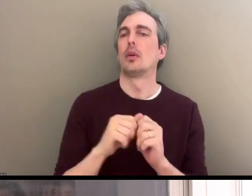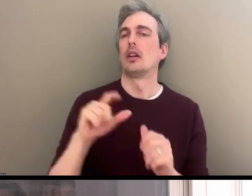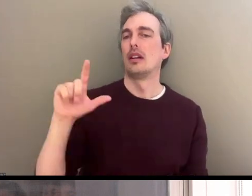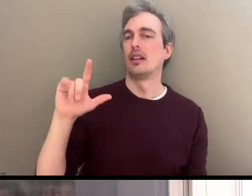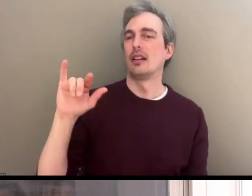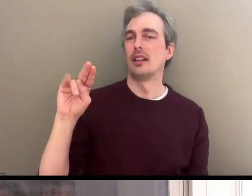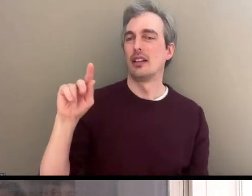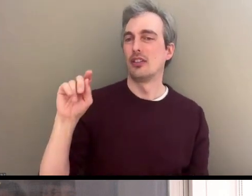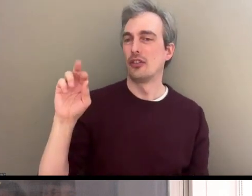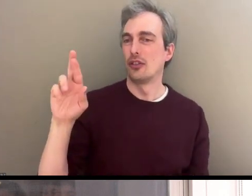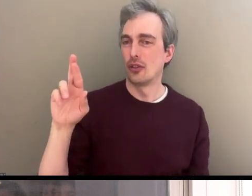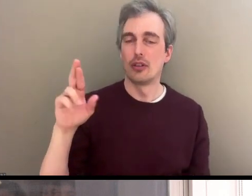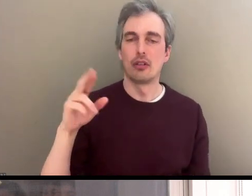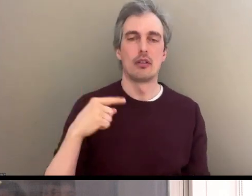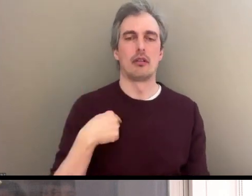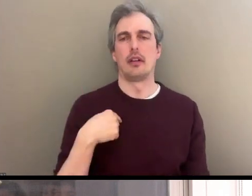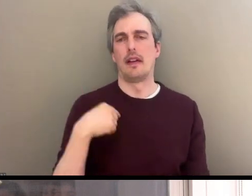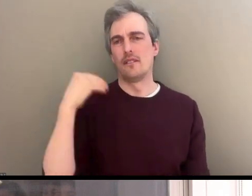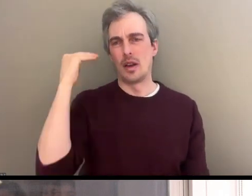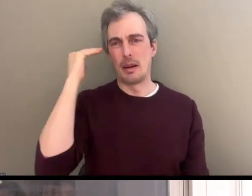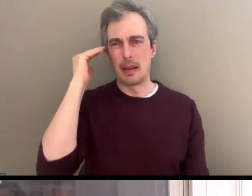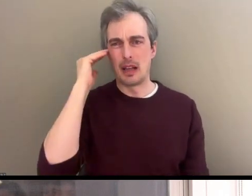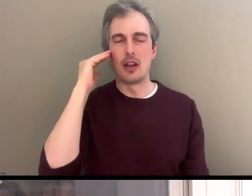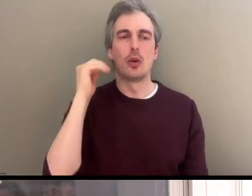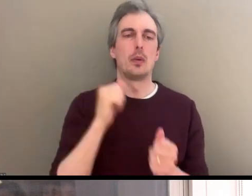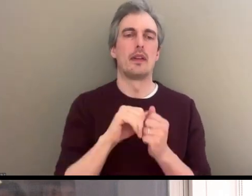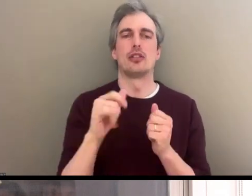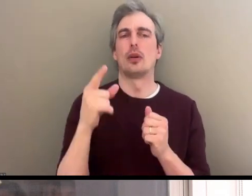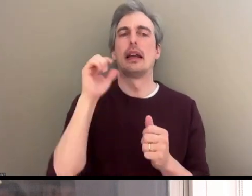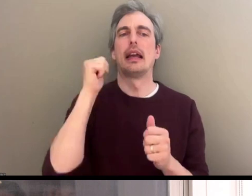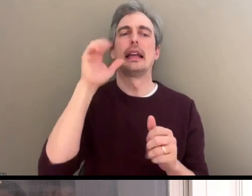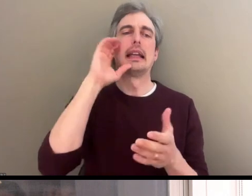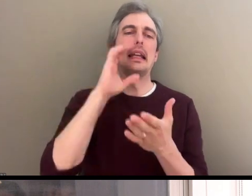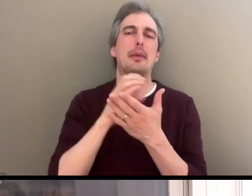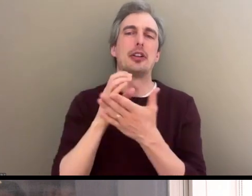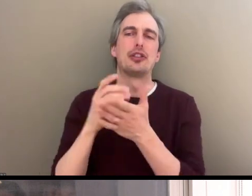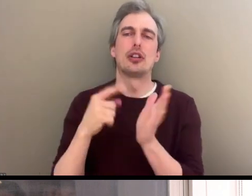I present are going to be from VS Code. I will focus on the tools here.